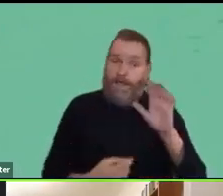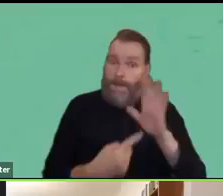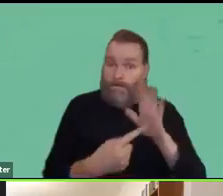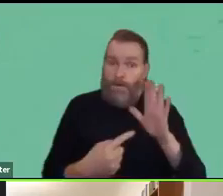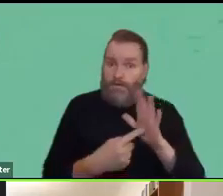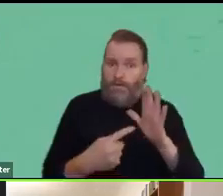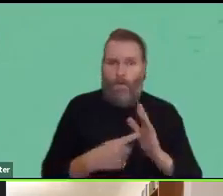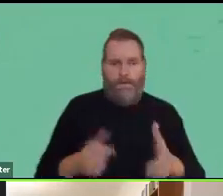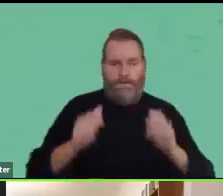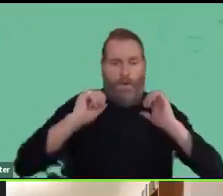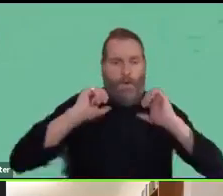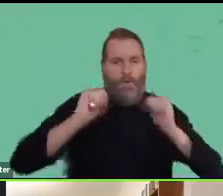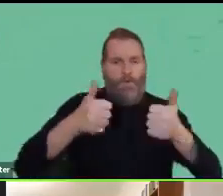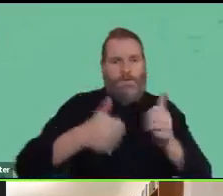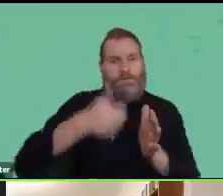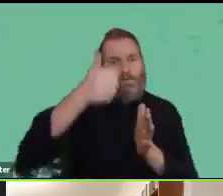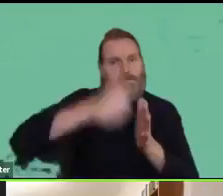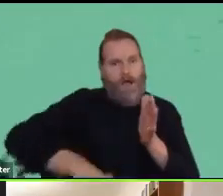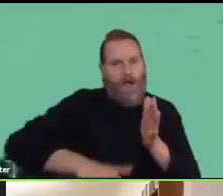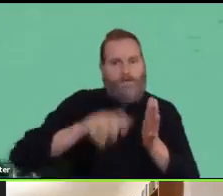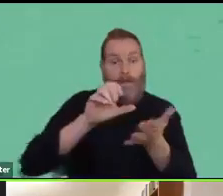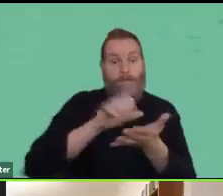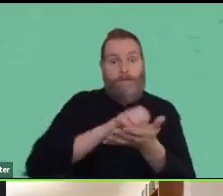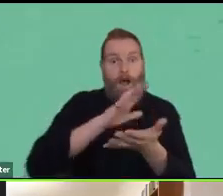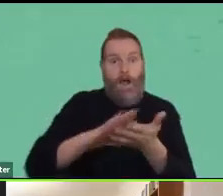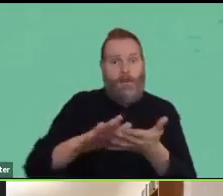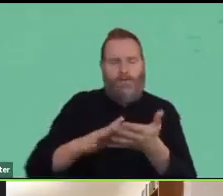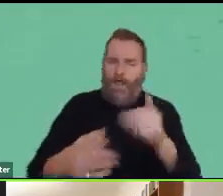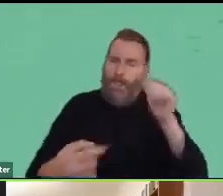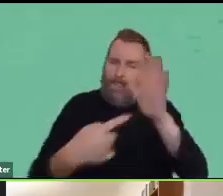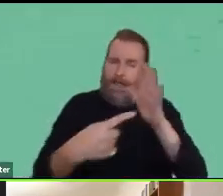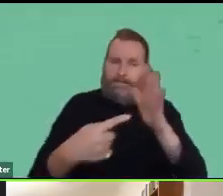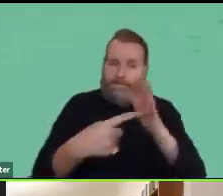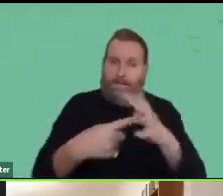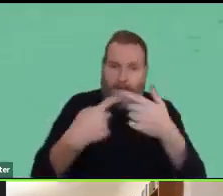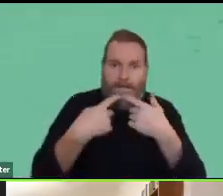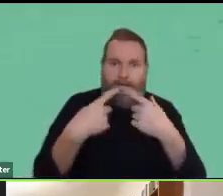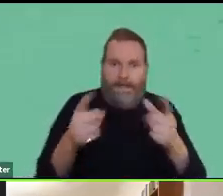a flying start and I think that's my key message to all our activists is to go into the new year